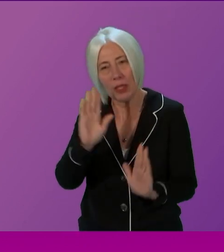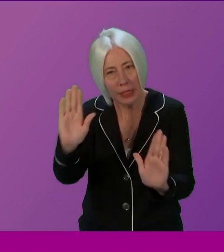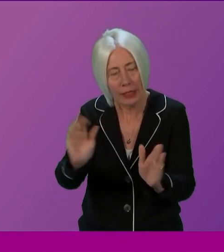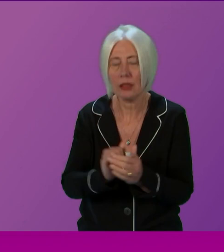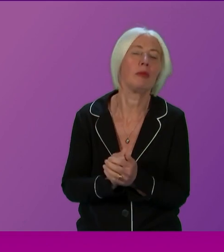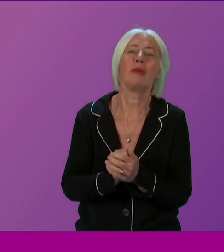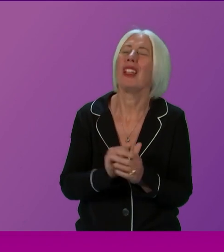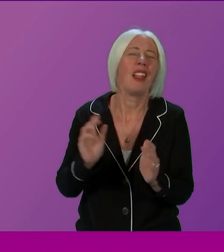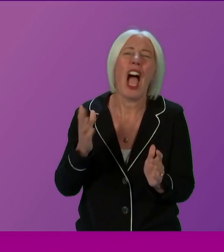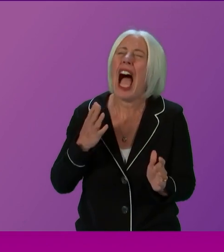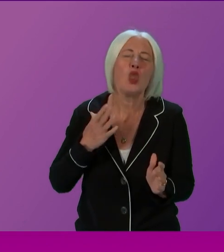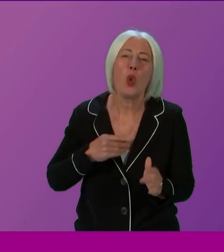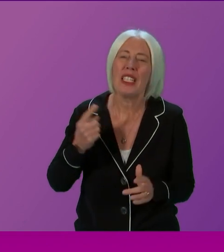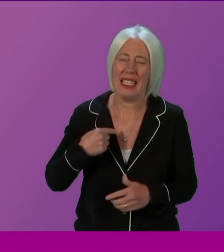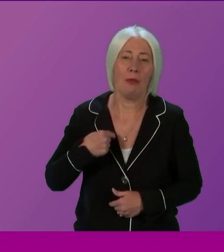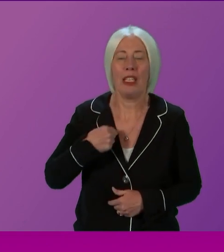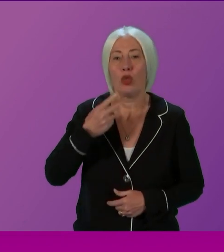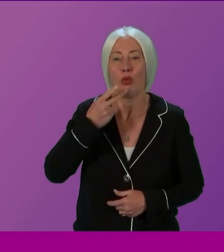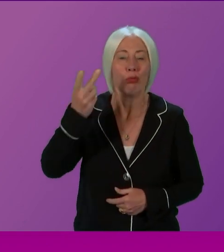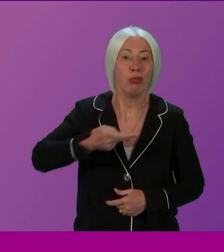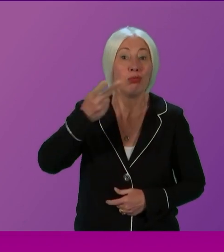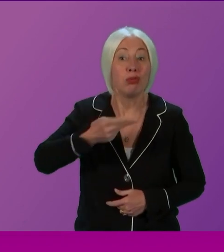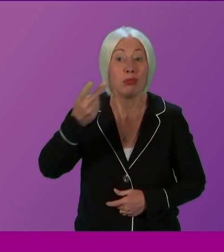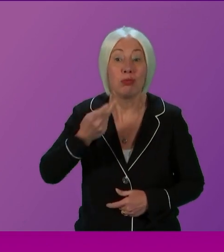needs a running commentary from me—certainly, nobody needs a running commentary from Douglas